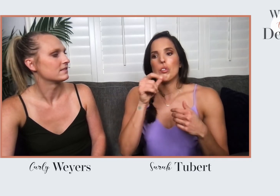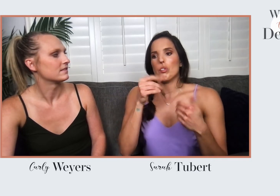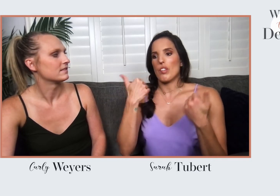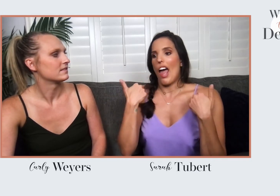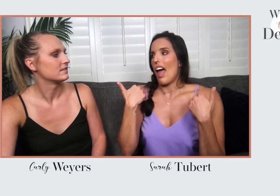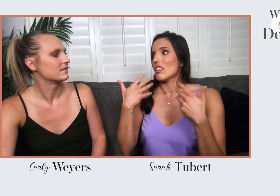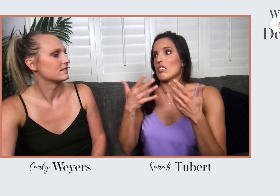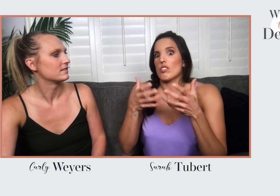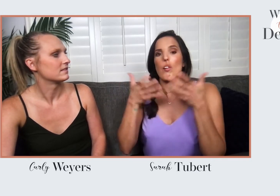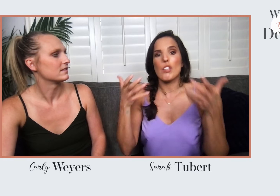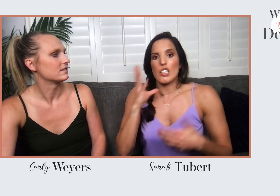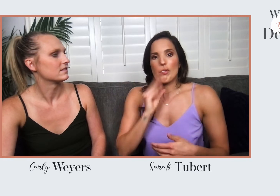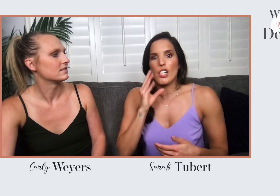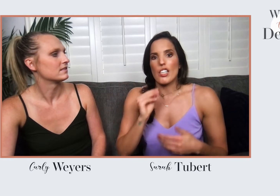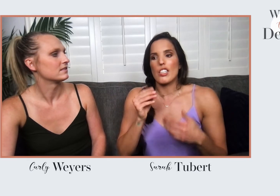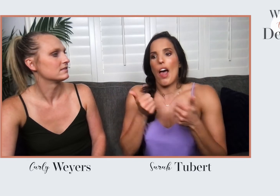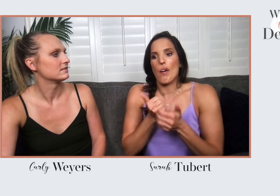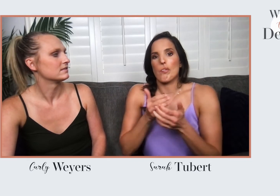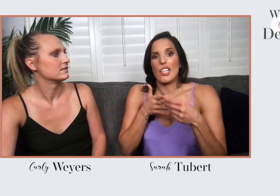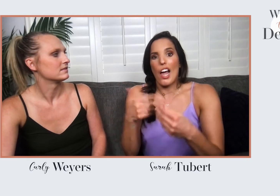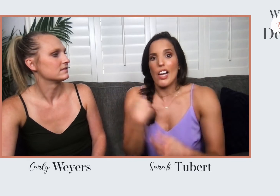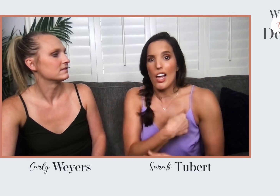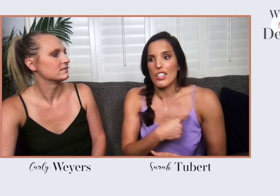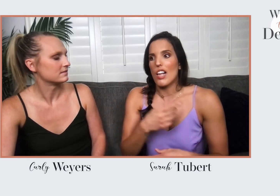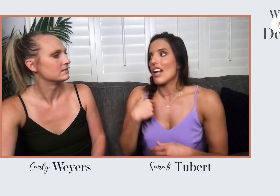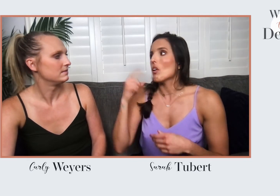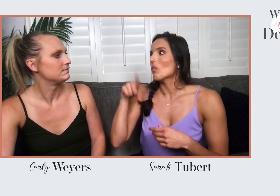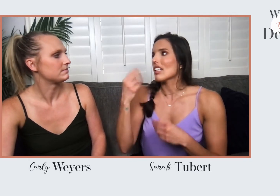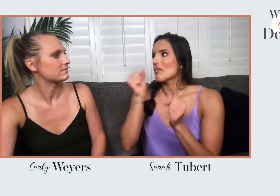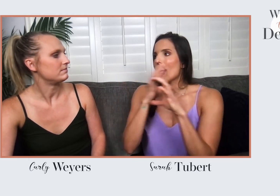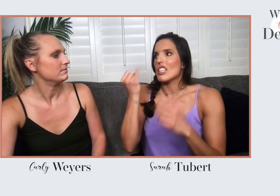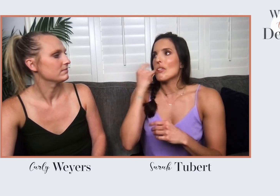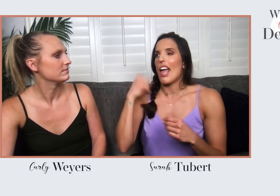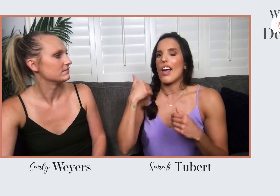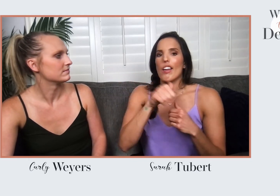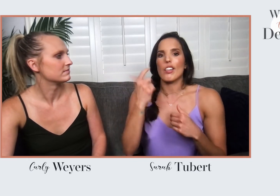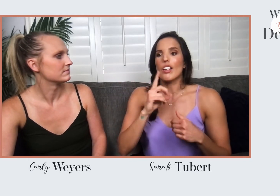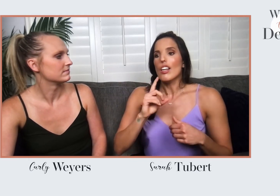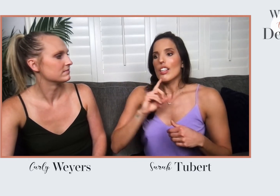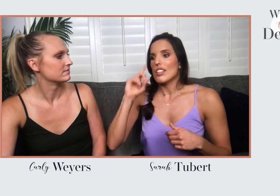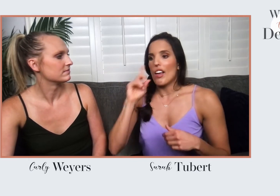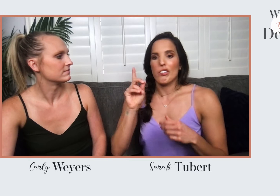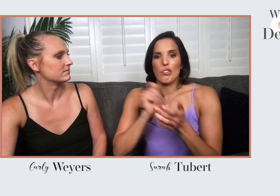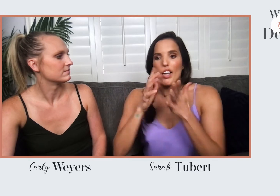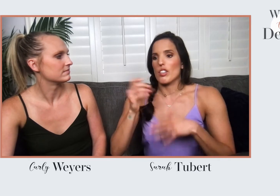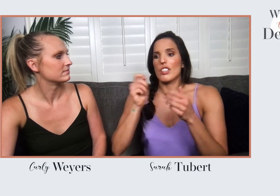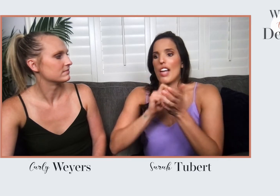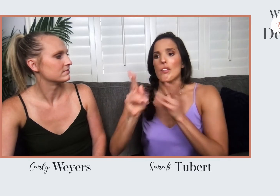who has had so much experience to help guide us, I can only imagine if we had other deaf writers or deaf